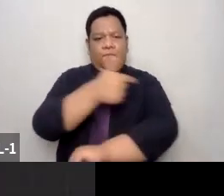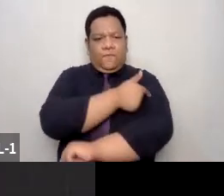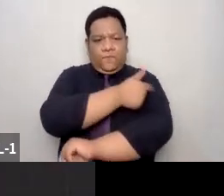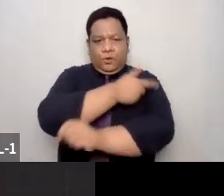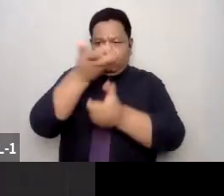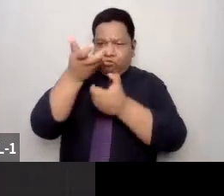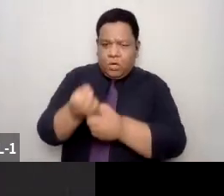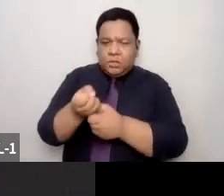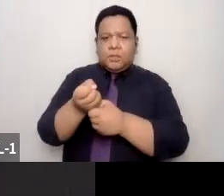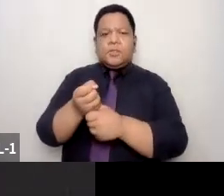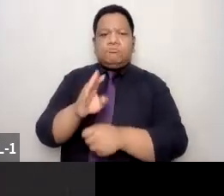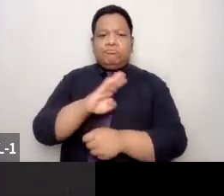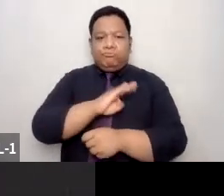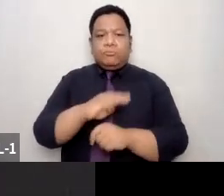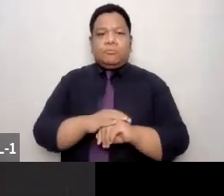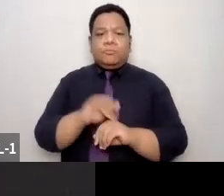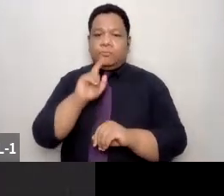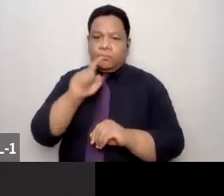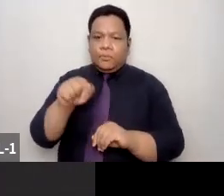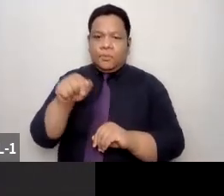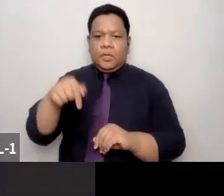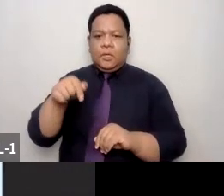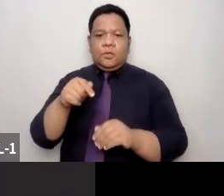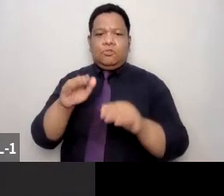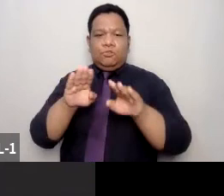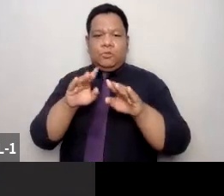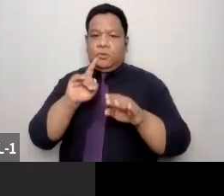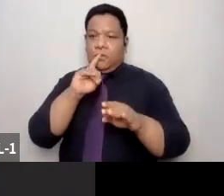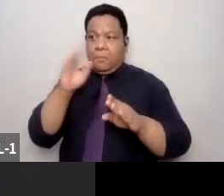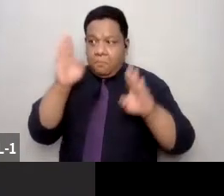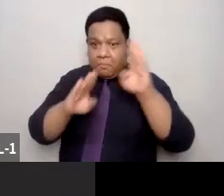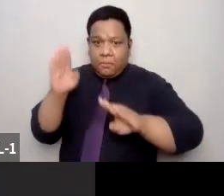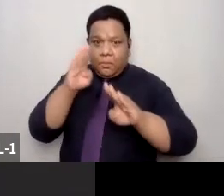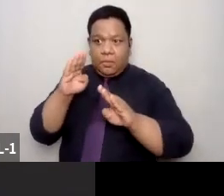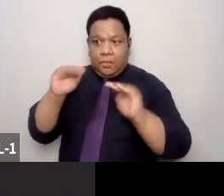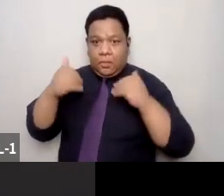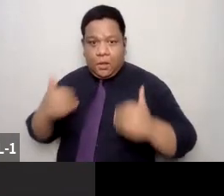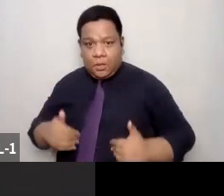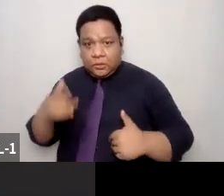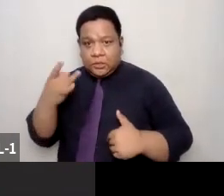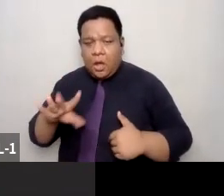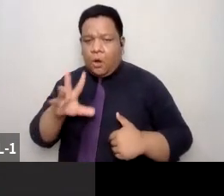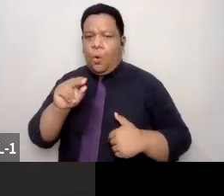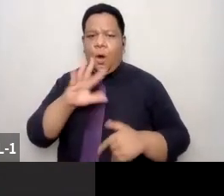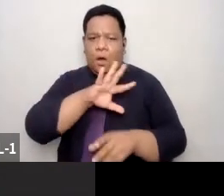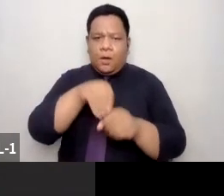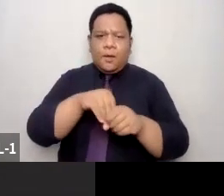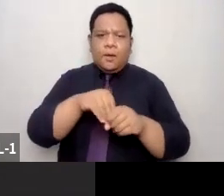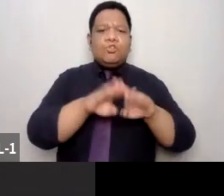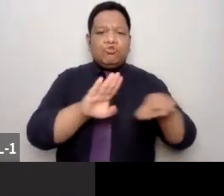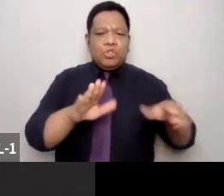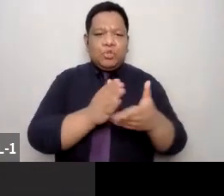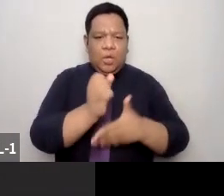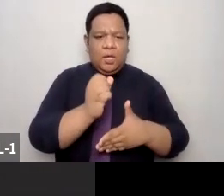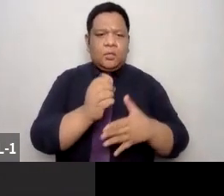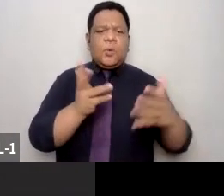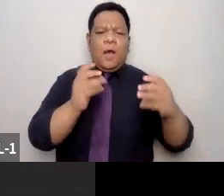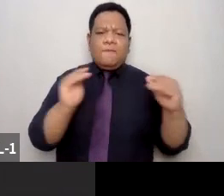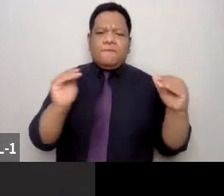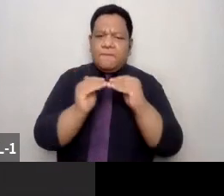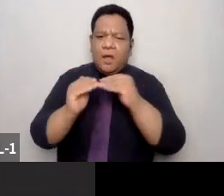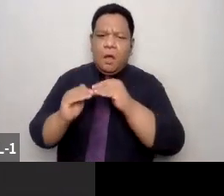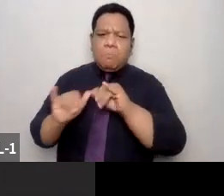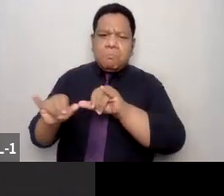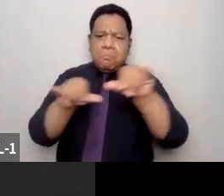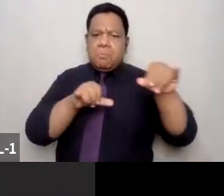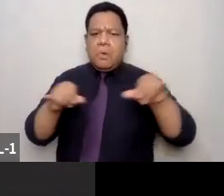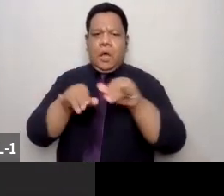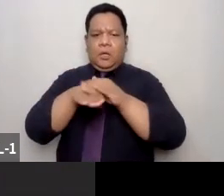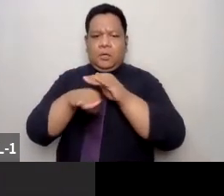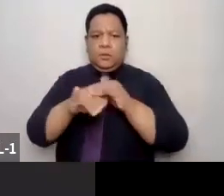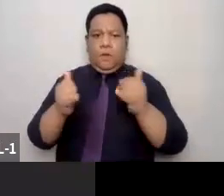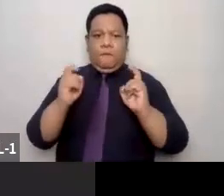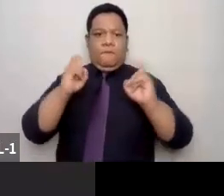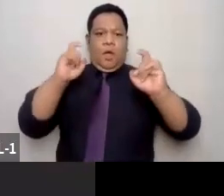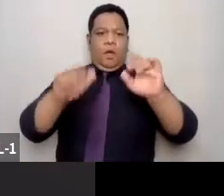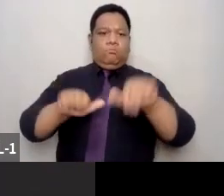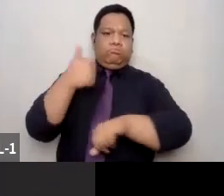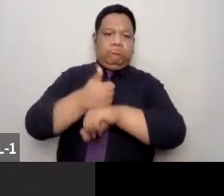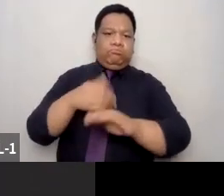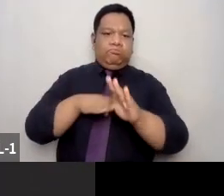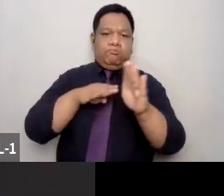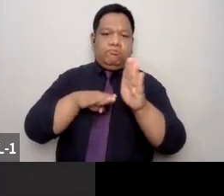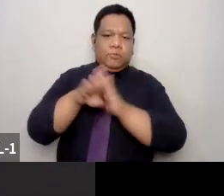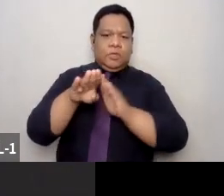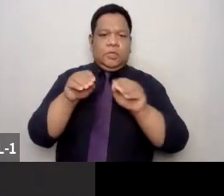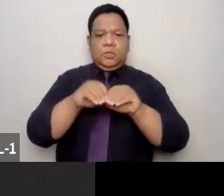This is a child rights crisis and we really want fair, affordable, and equitable access and this is the fastest ever vaccine development rollout in the world and in history.